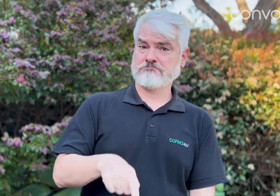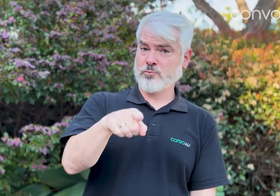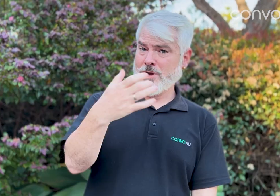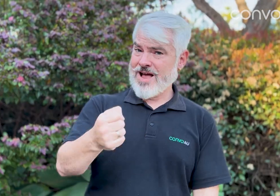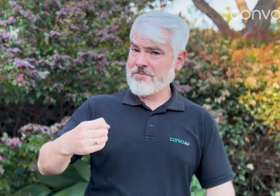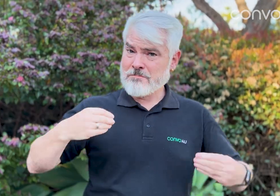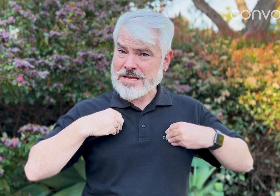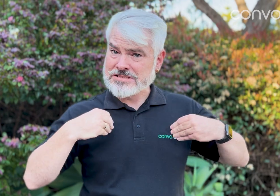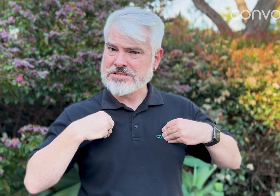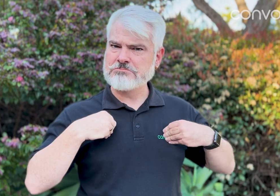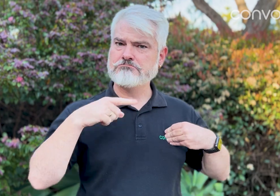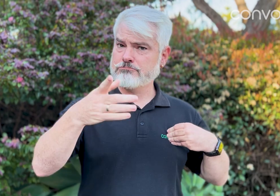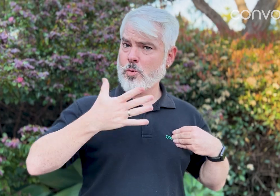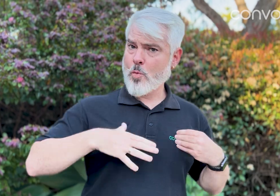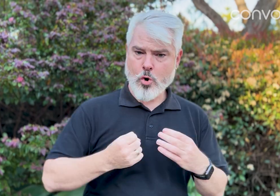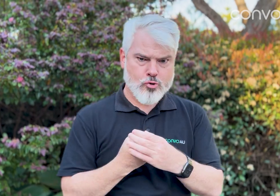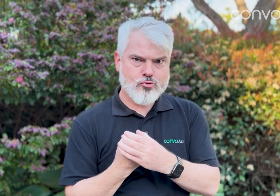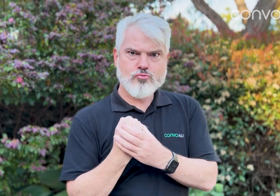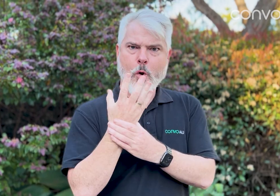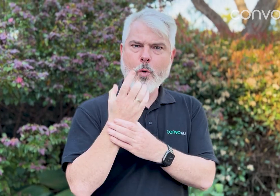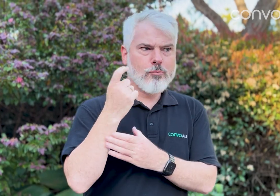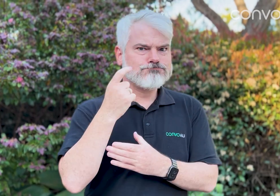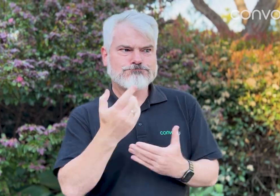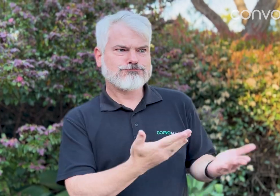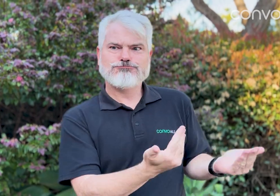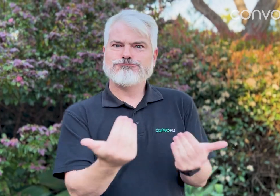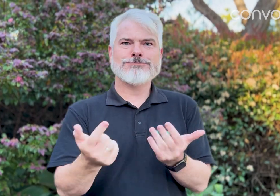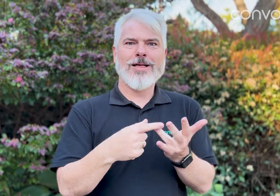Are you looking to expand your business?